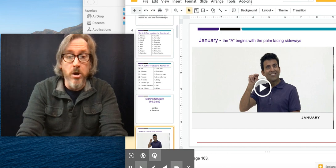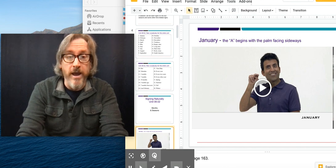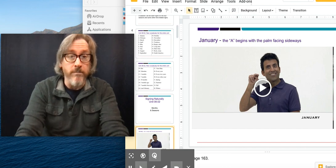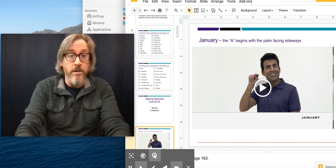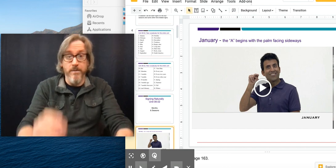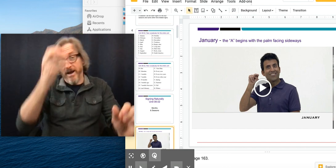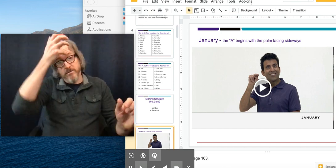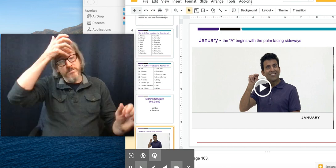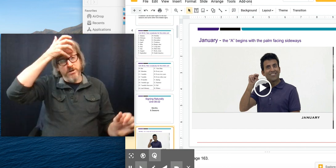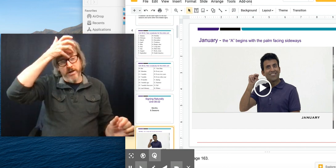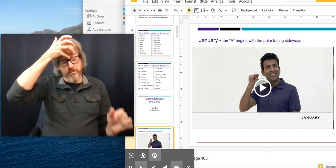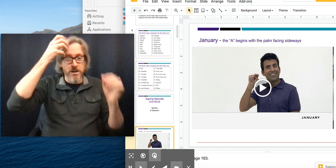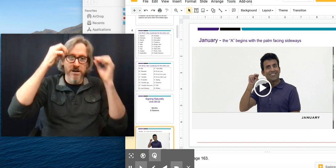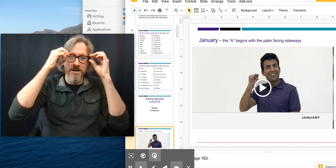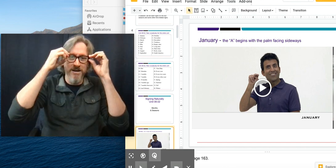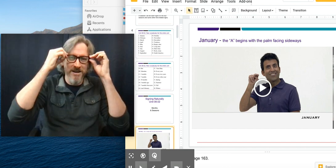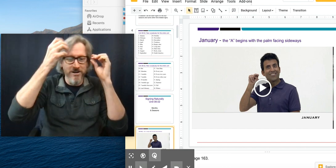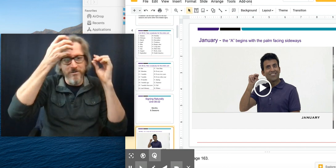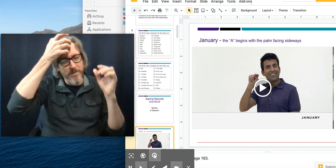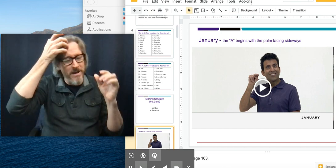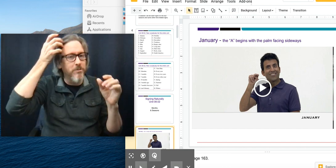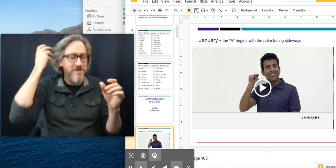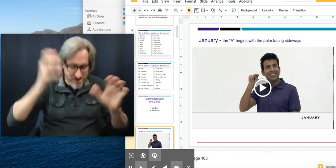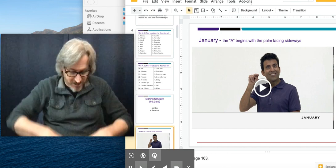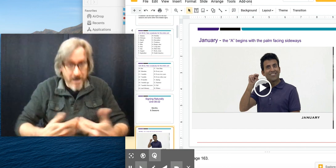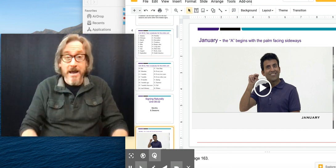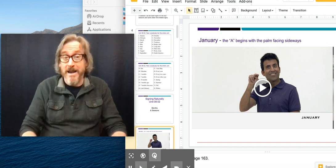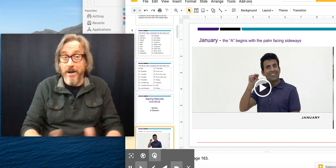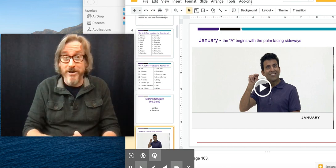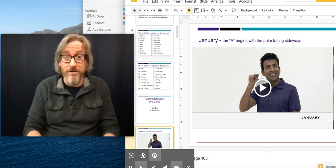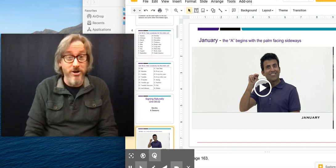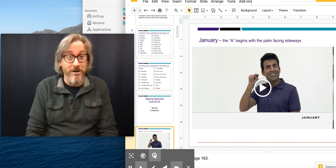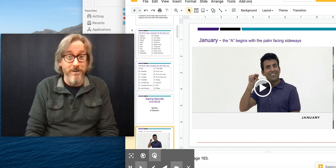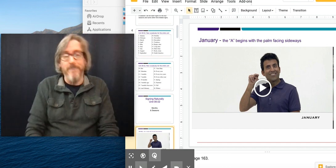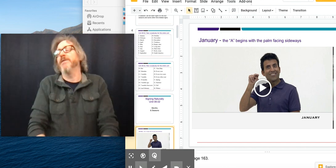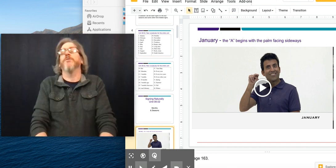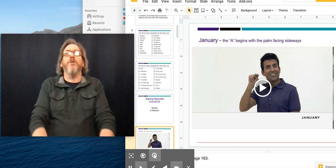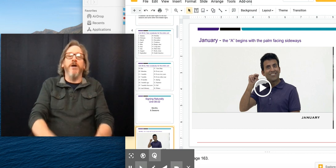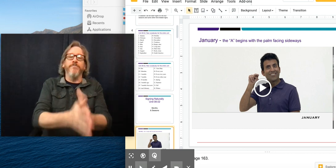okay I'm back sorry a little pet emergency and now I don't have a dog in my lap anymore okay